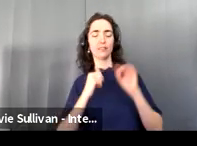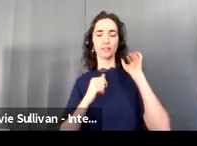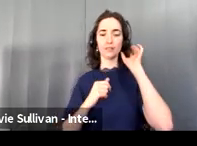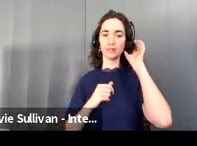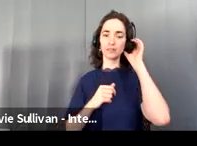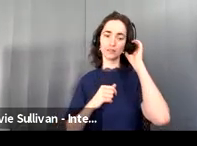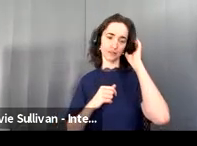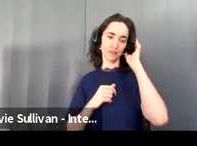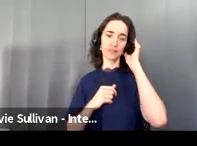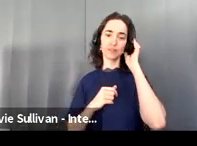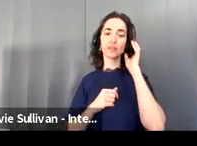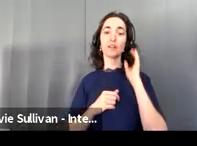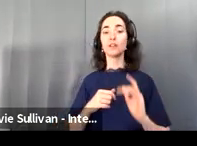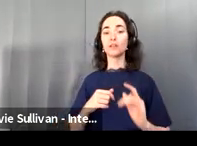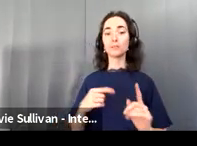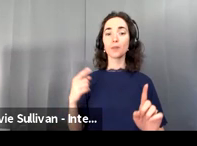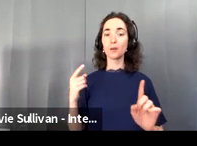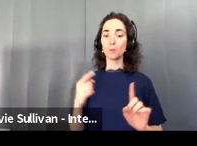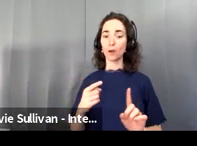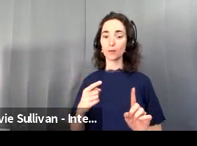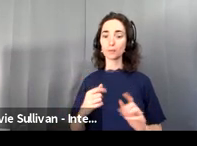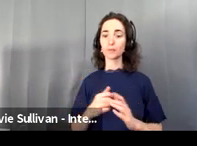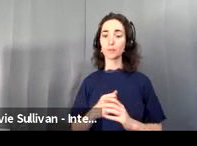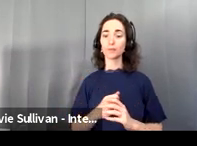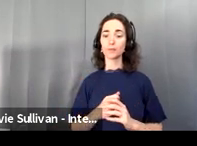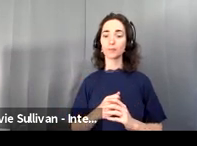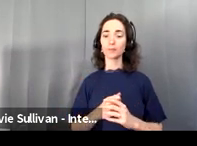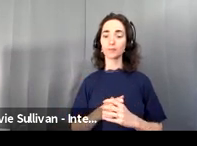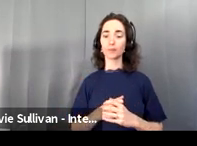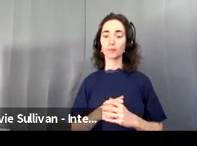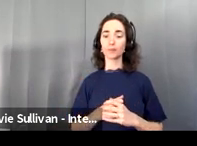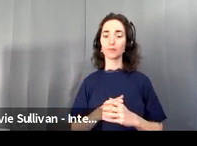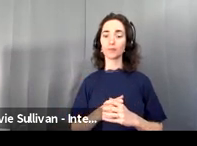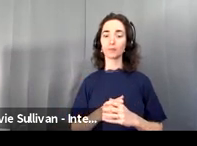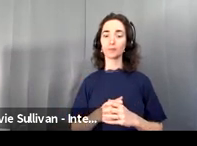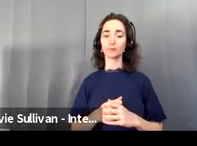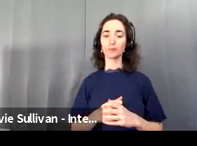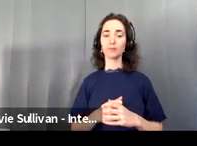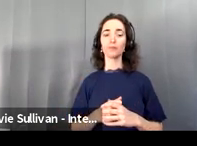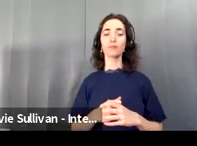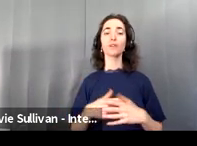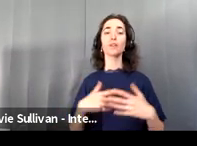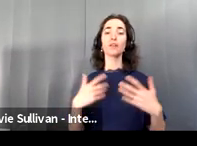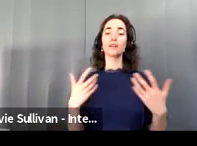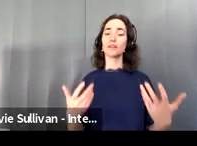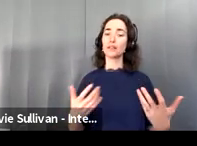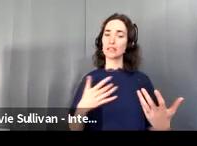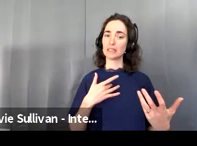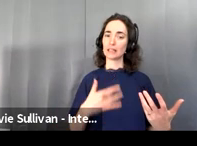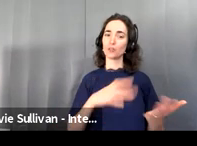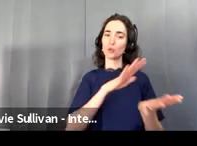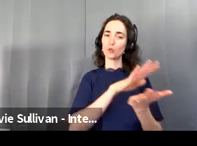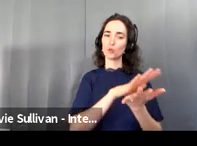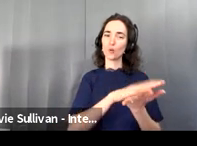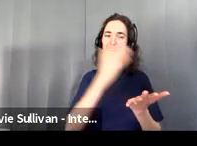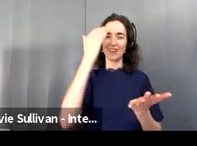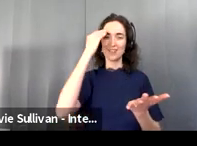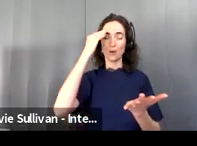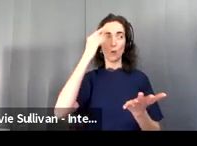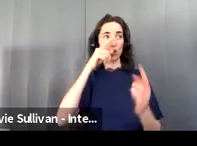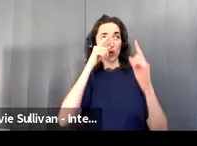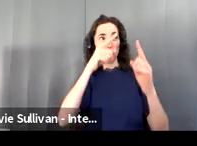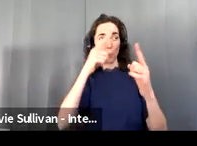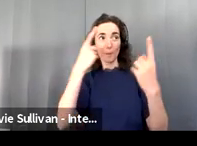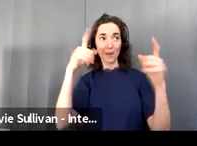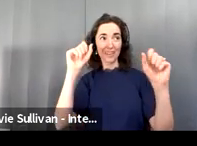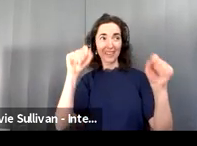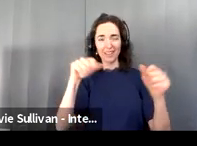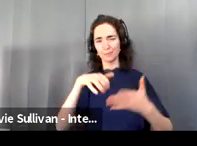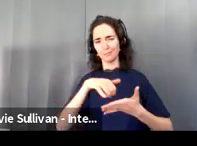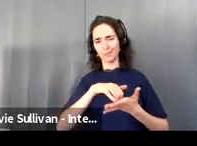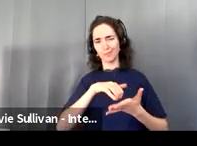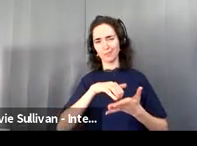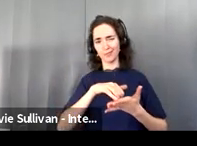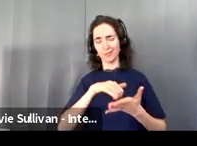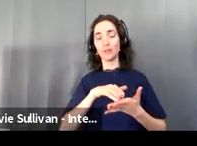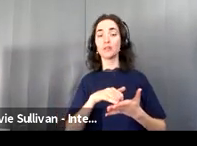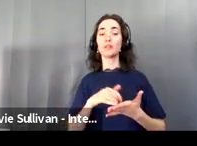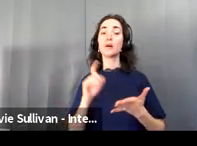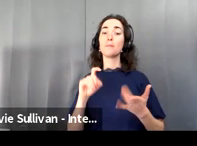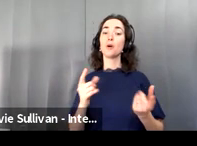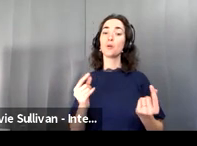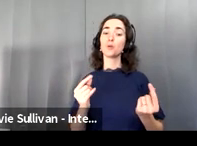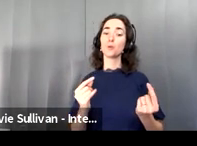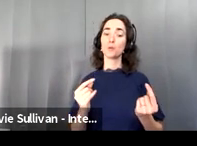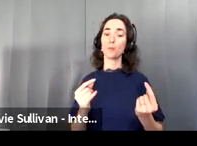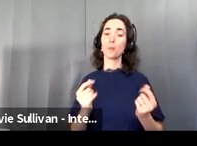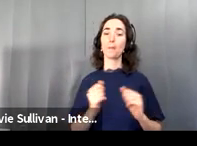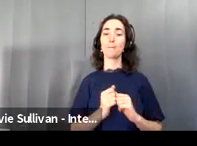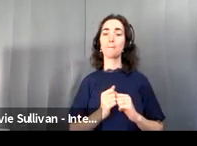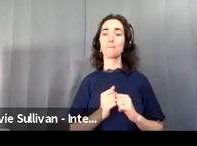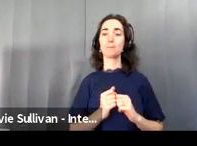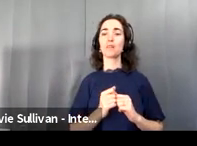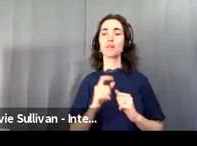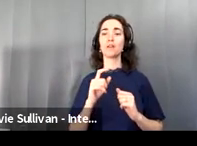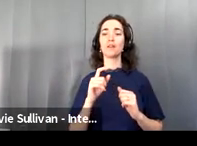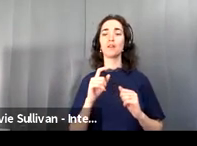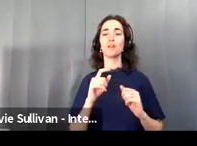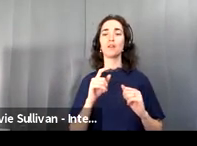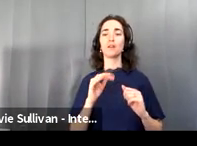And so the thing is, a lot of times I find where the the schools they know that these are not realistic goals. And so what needs to happen is there just needs to be more but in tail.